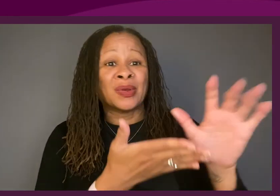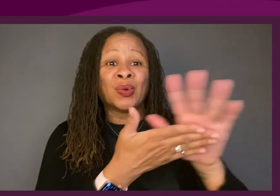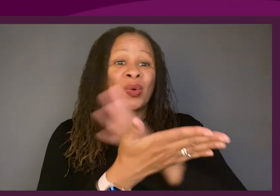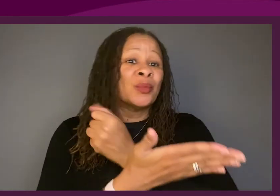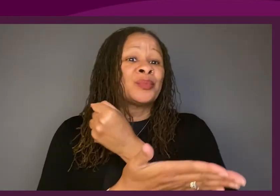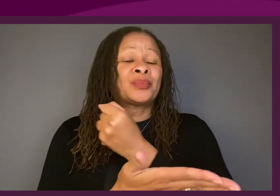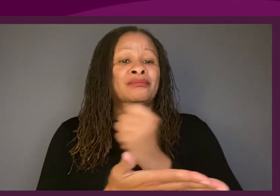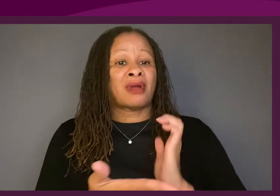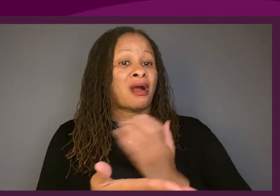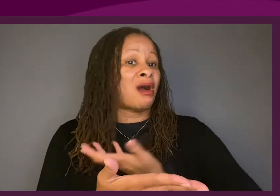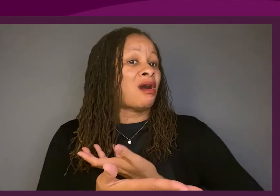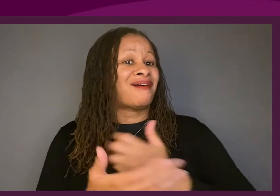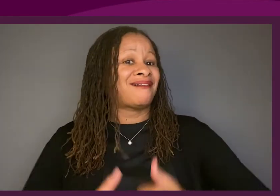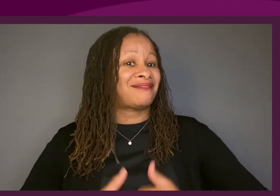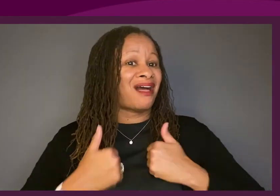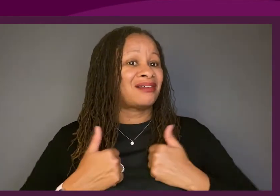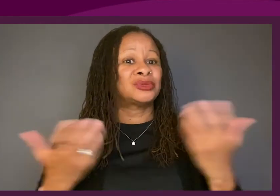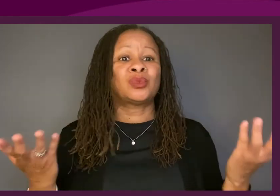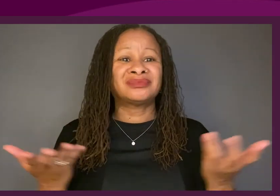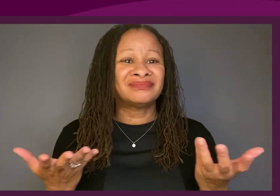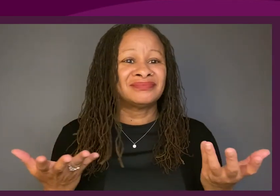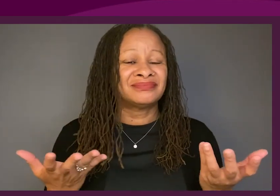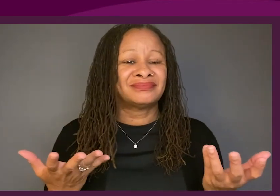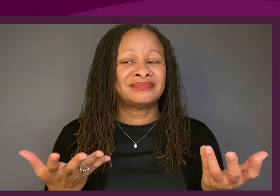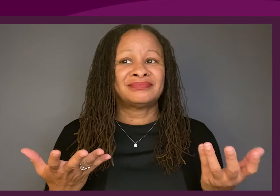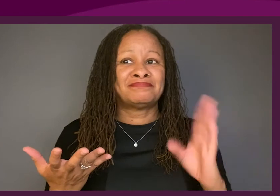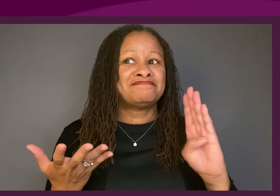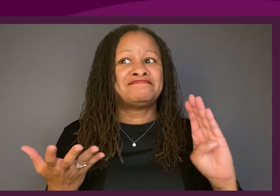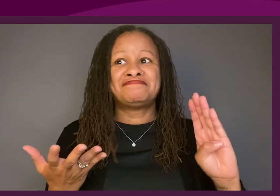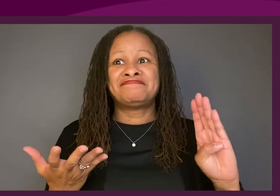so devalued by this constant churn.